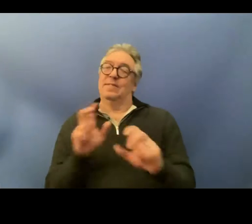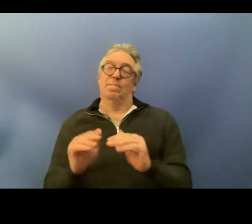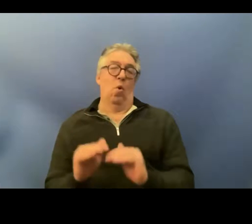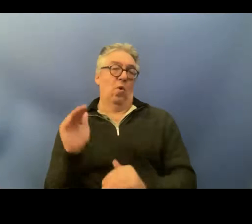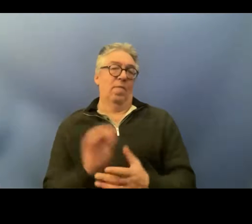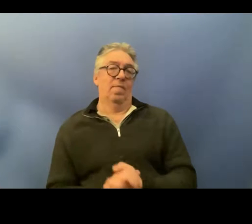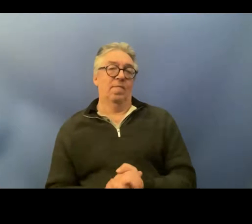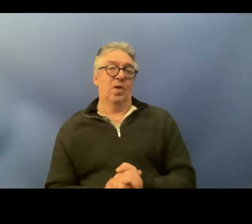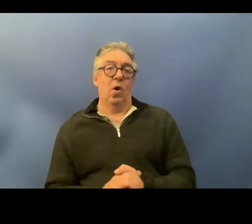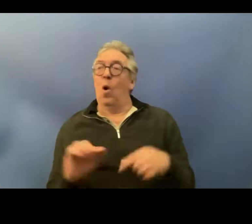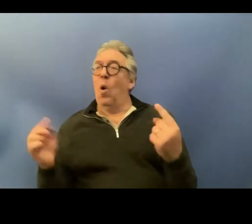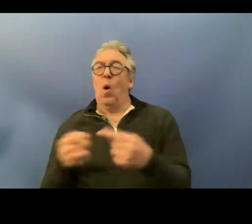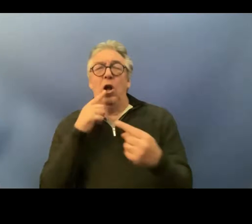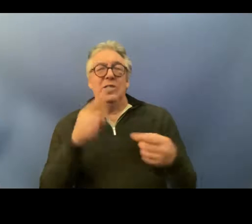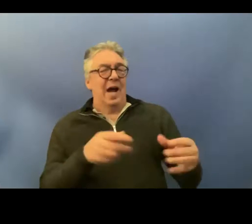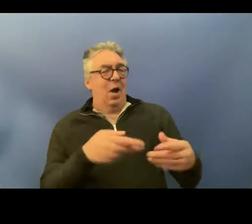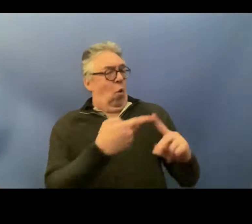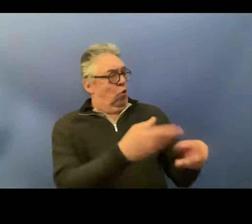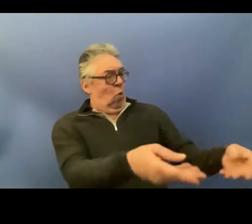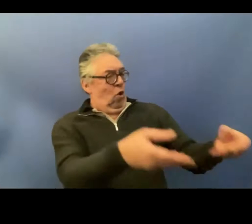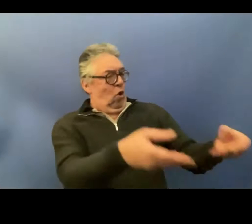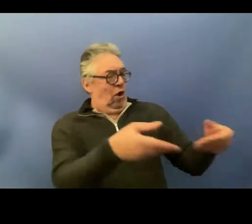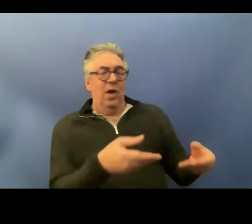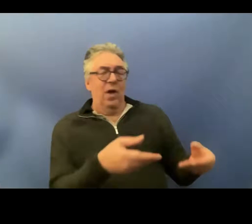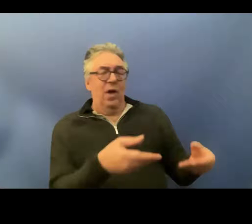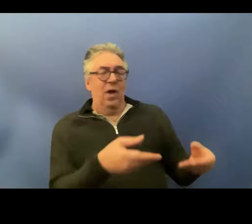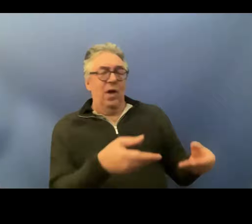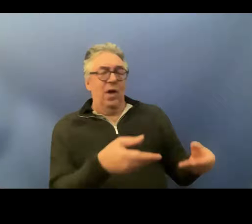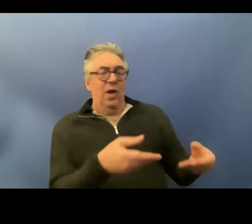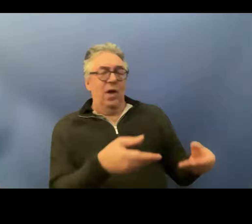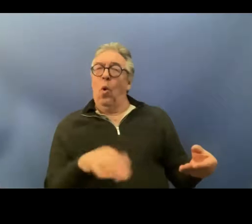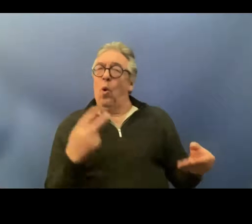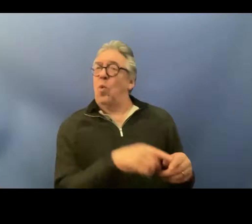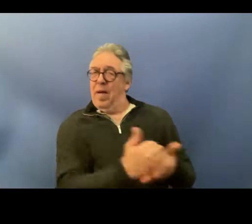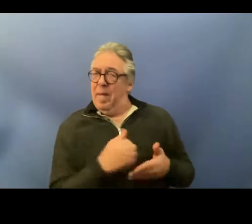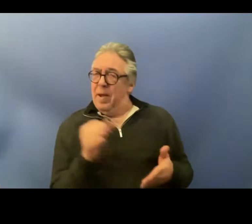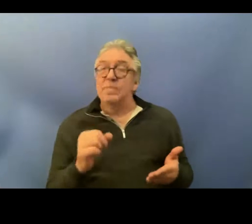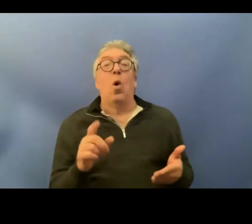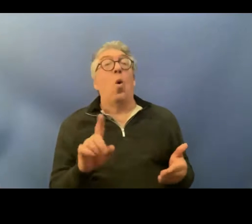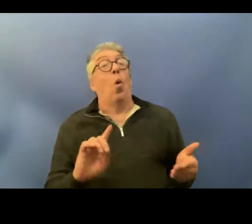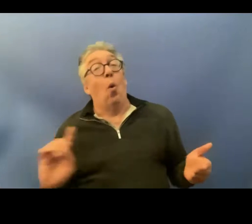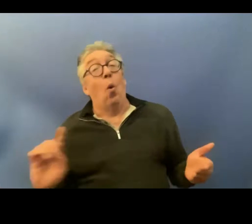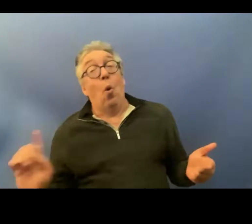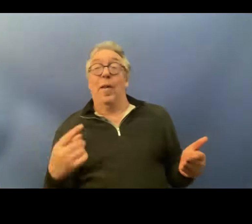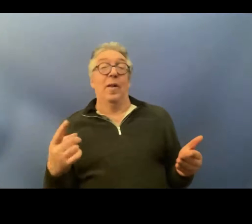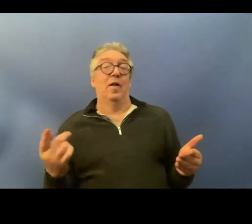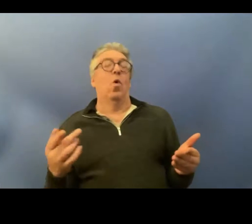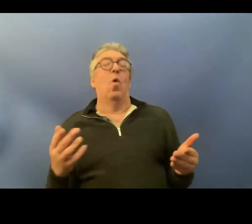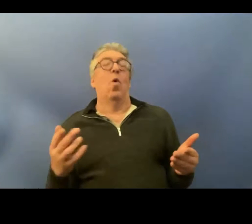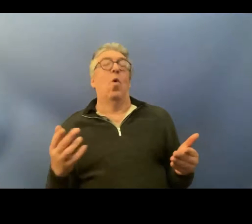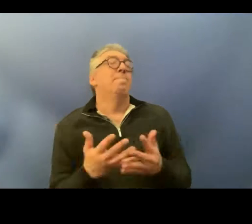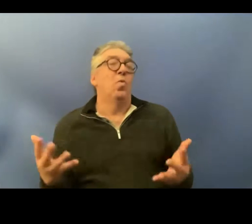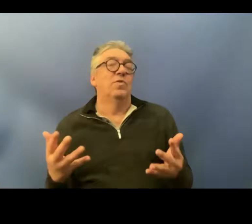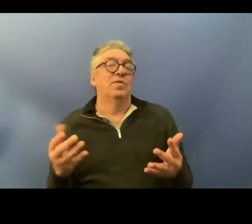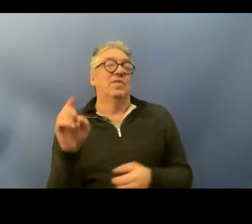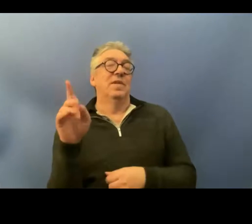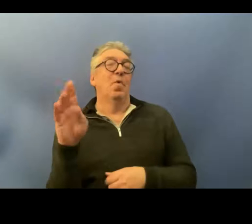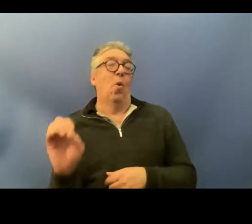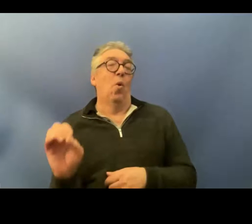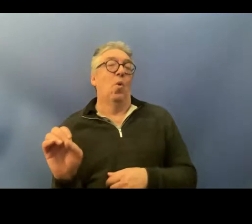of this toolkit and how effective it's been, they all agree, most of the OPDs that have